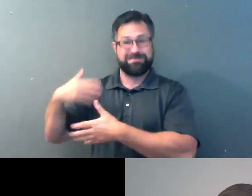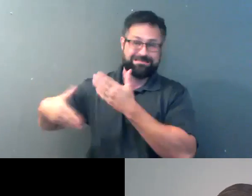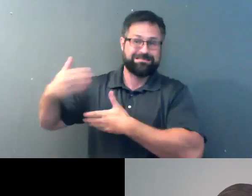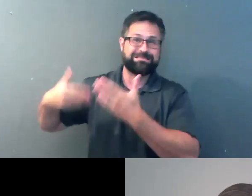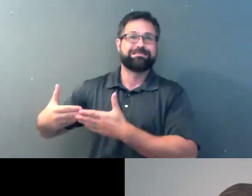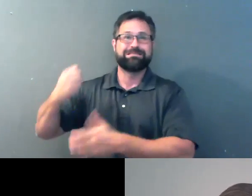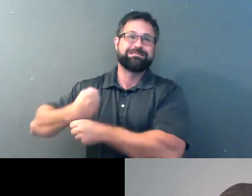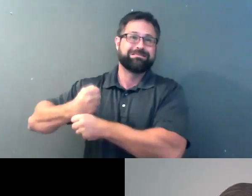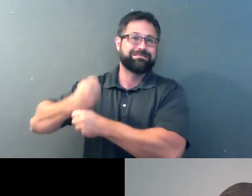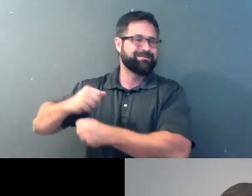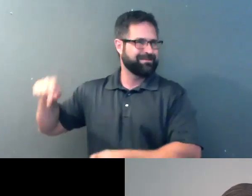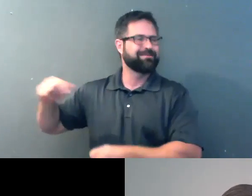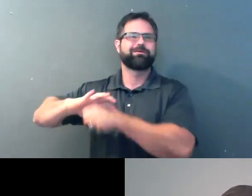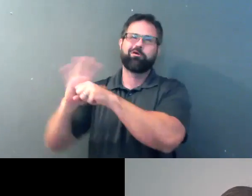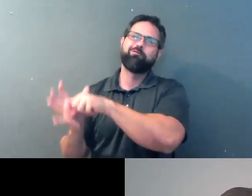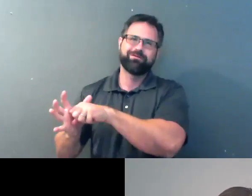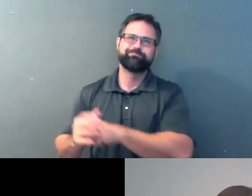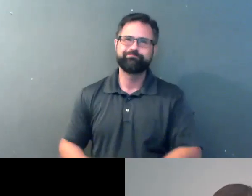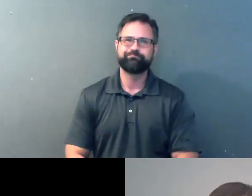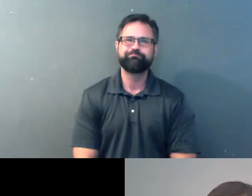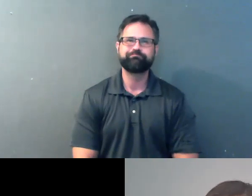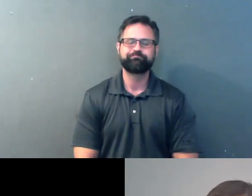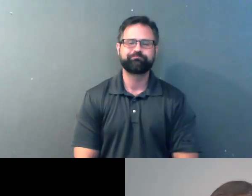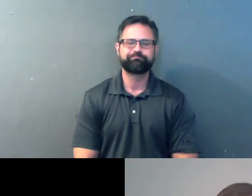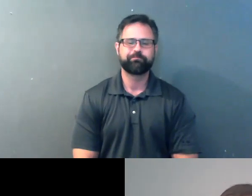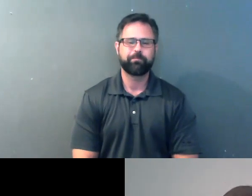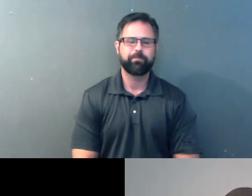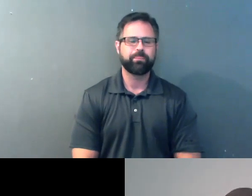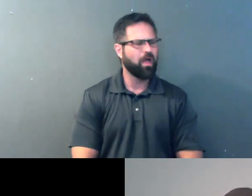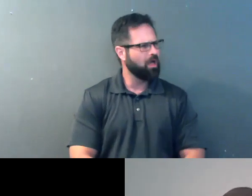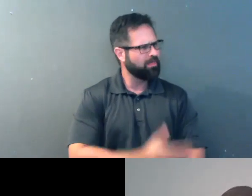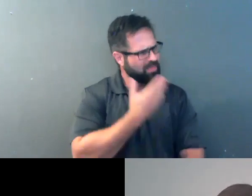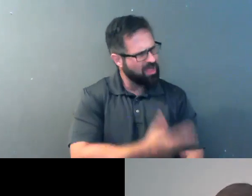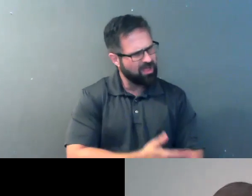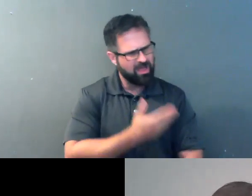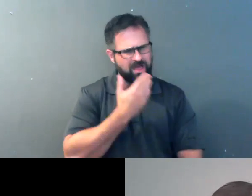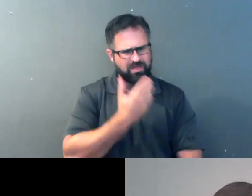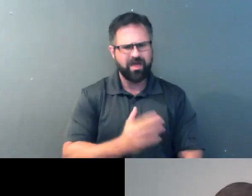back to you elham thank you thank you very much kirsten i was about to ask about the